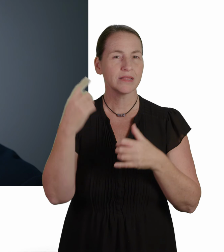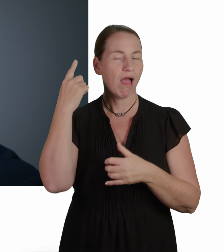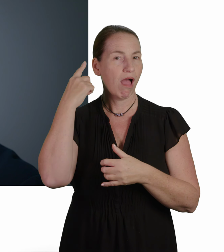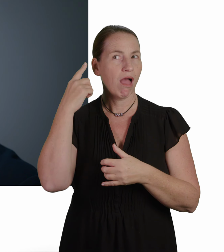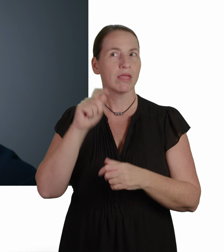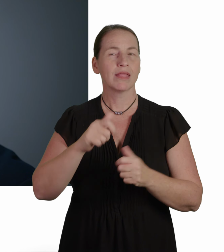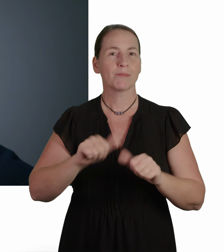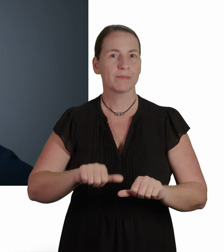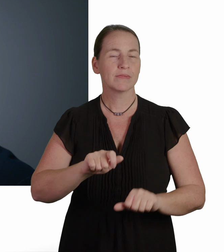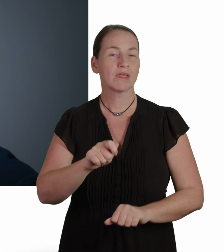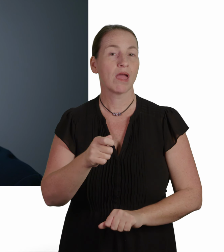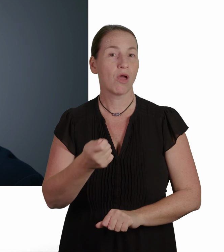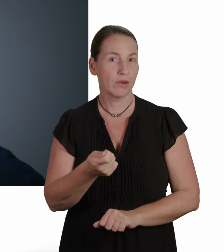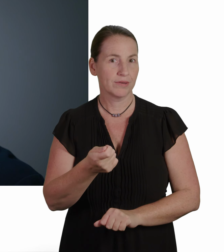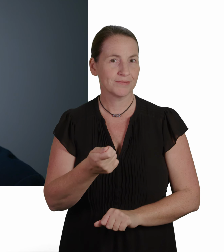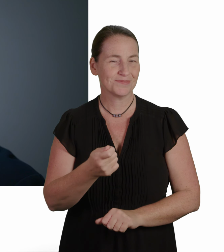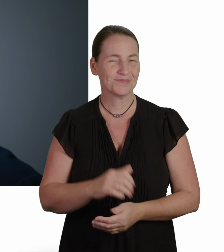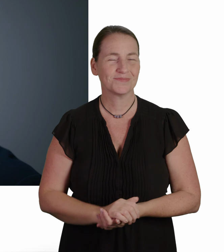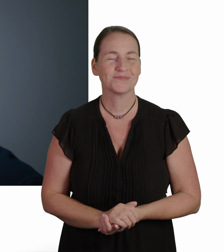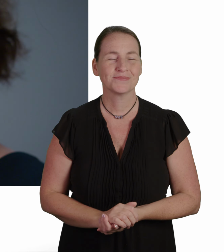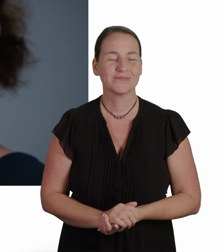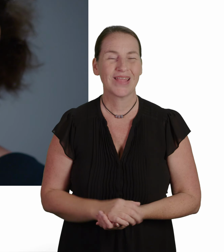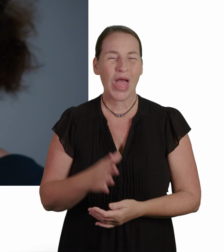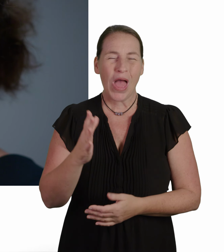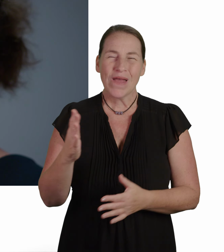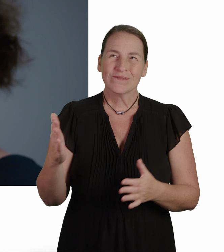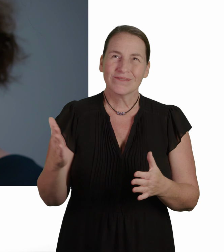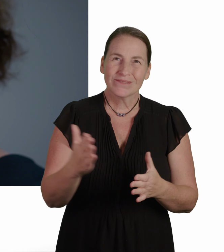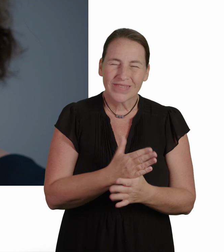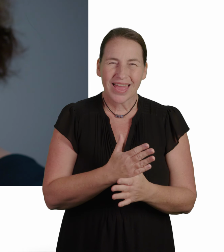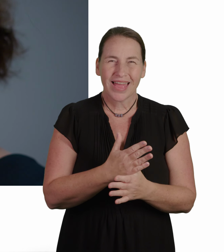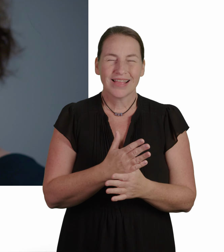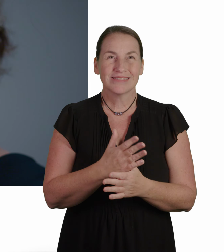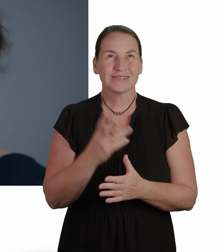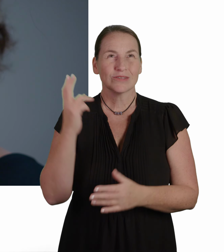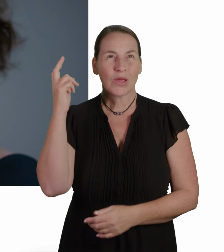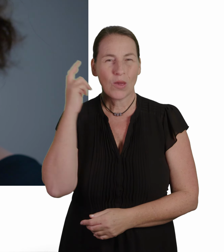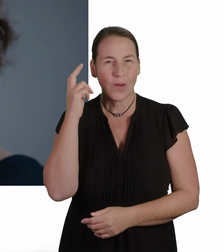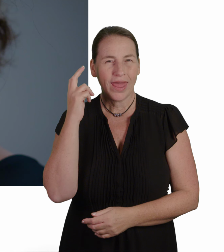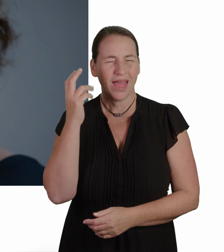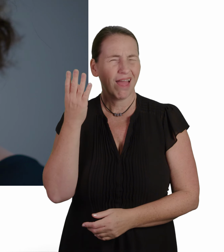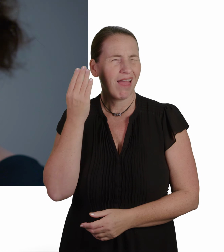When you first get the cochlear implant the sound you get will be robotic,